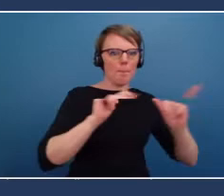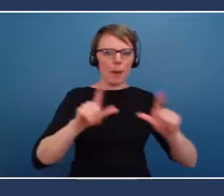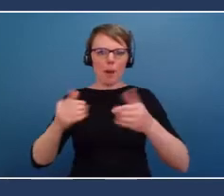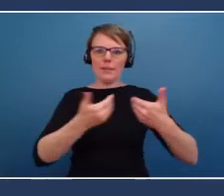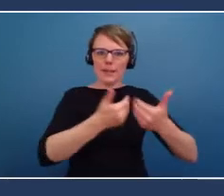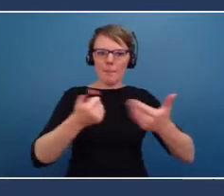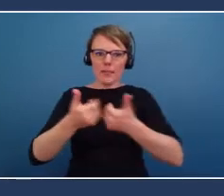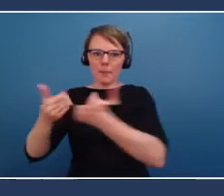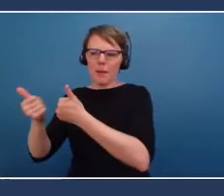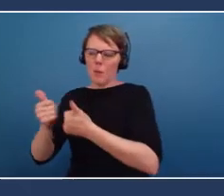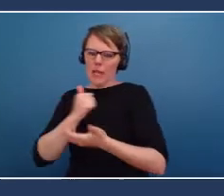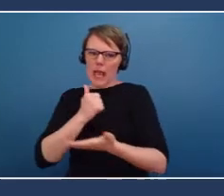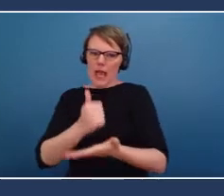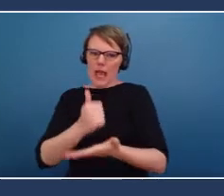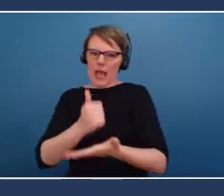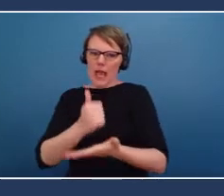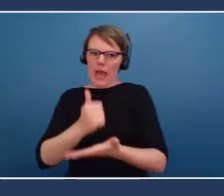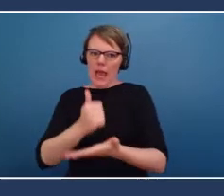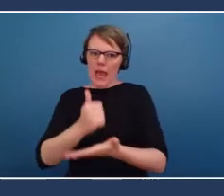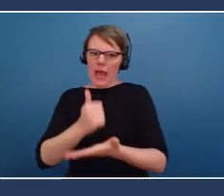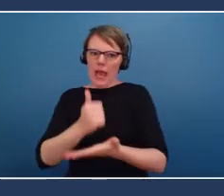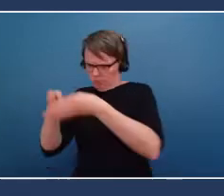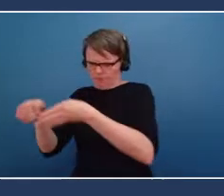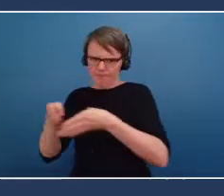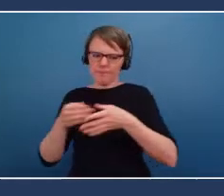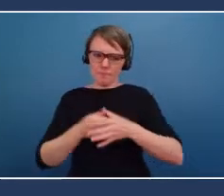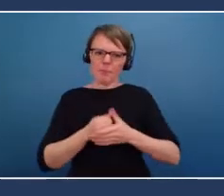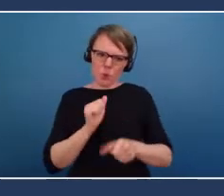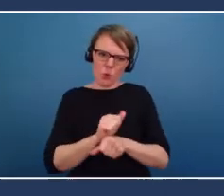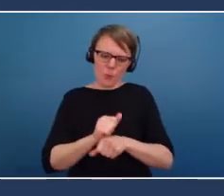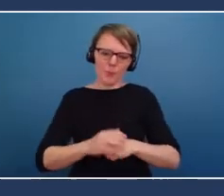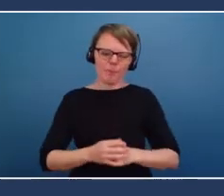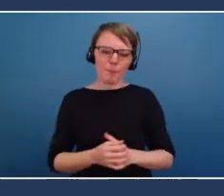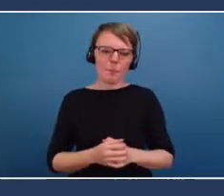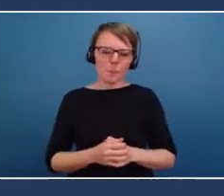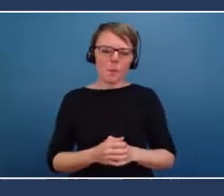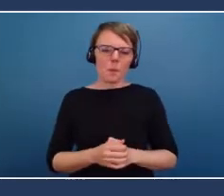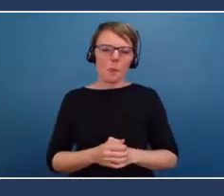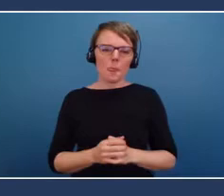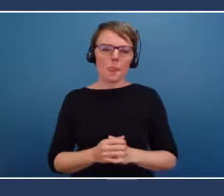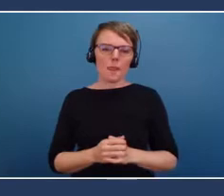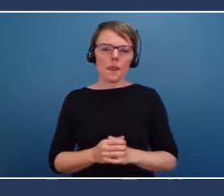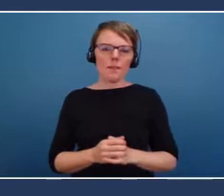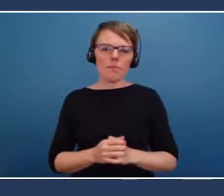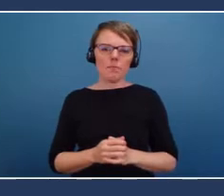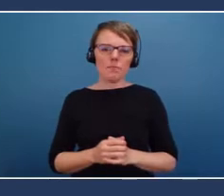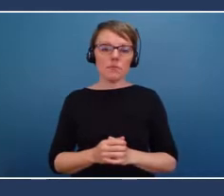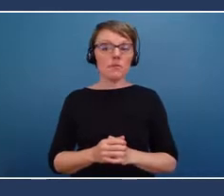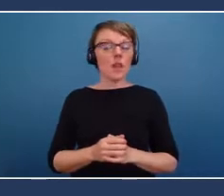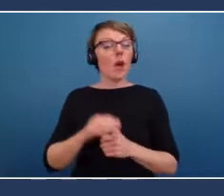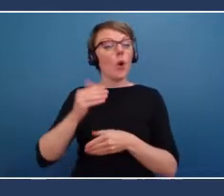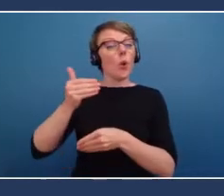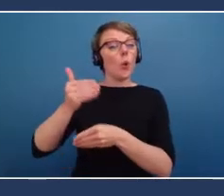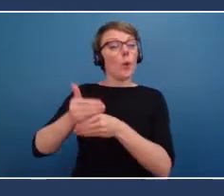to do that that time and compartmentalize your work life. The next update of Windows, you are even going to be able to rename these.